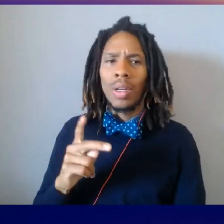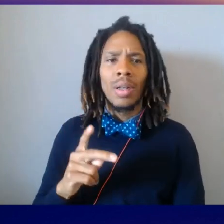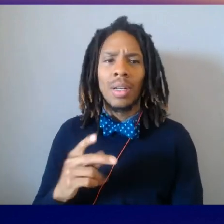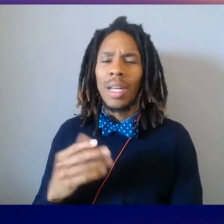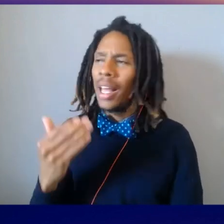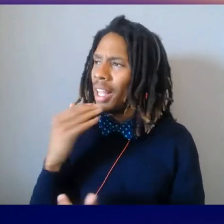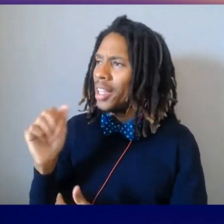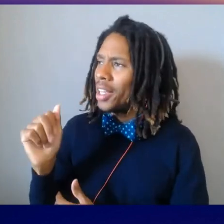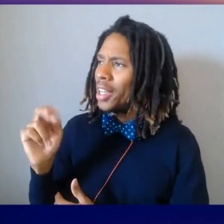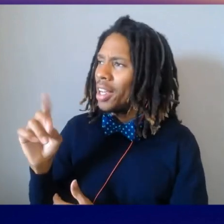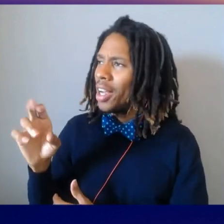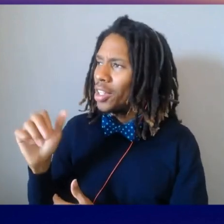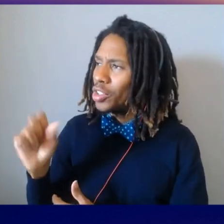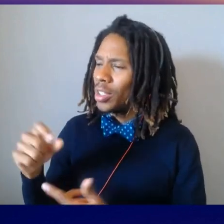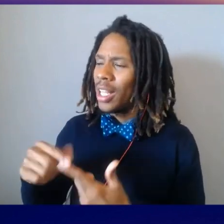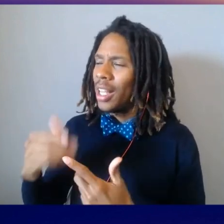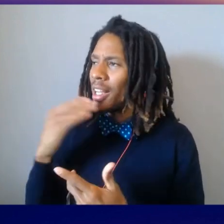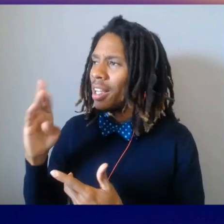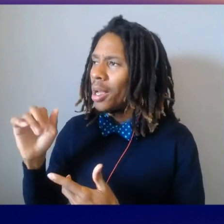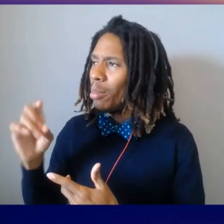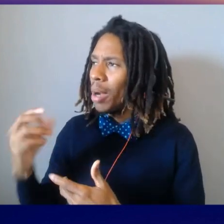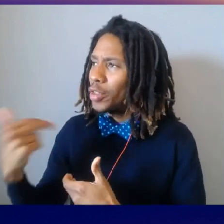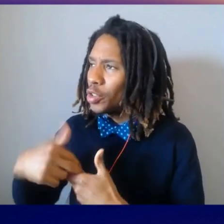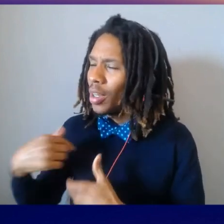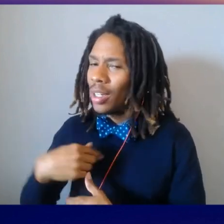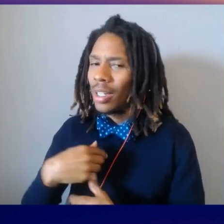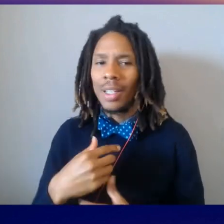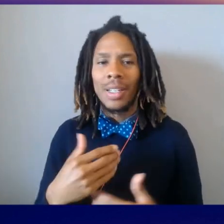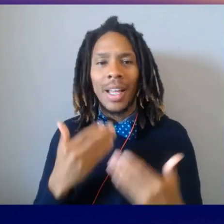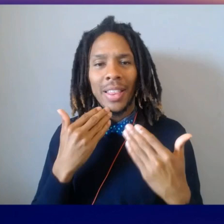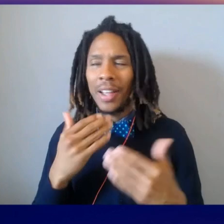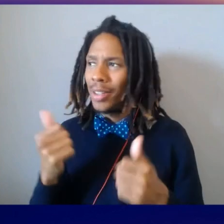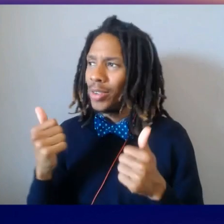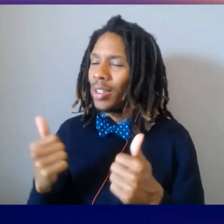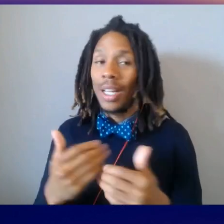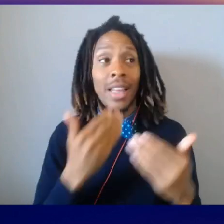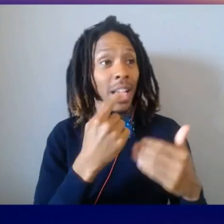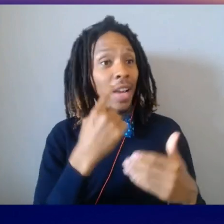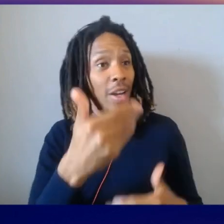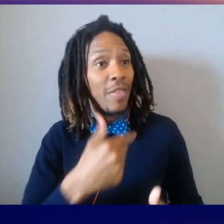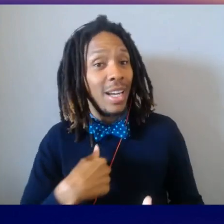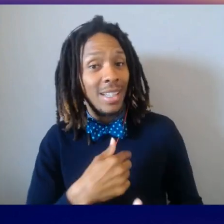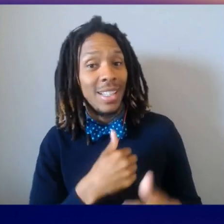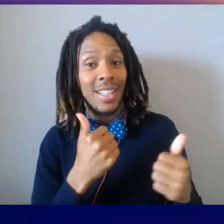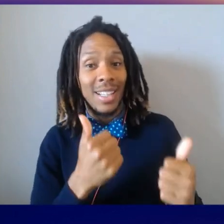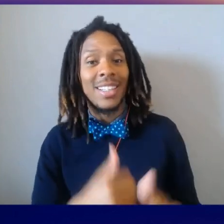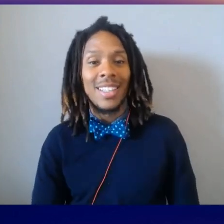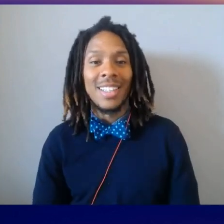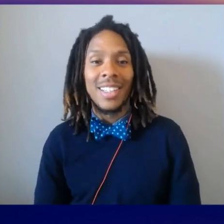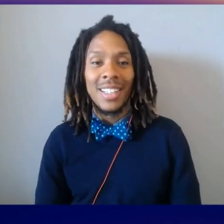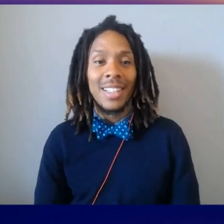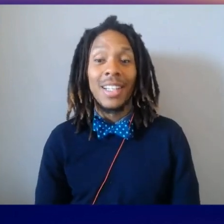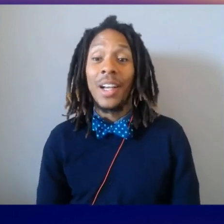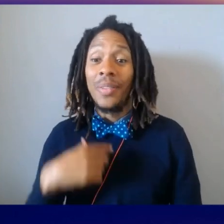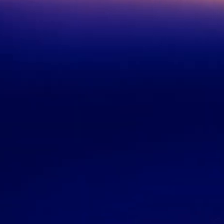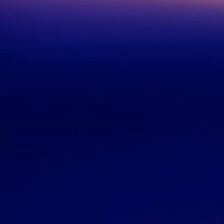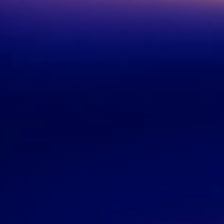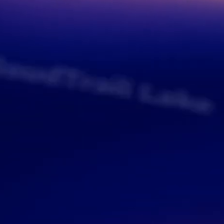Thank you, Brad, for joining us. That was great. Oh, thank you for having us. You are awesome. All right. We're back shortly.